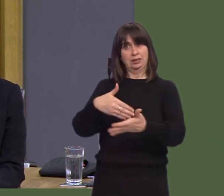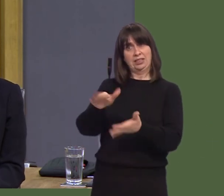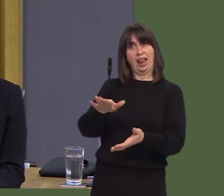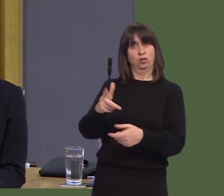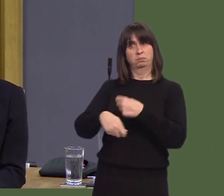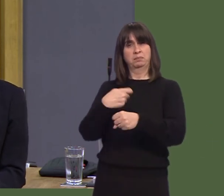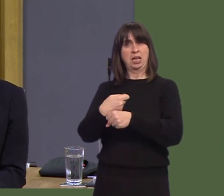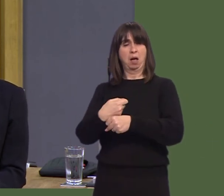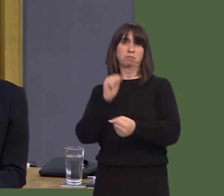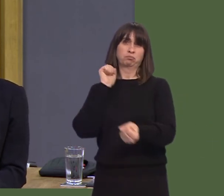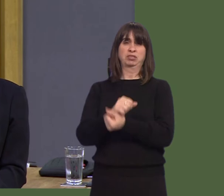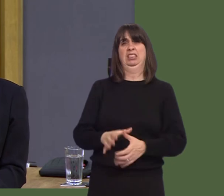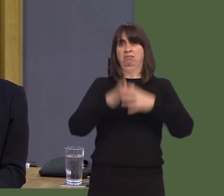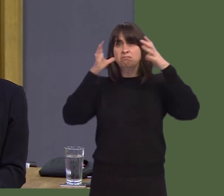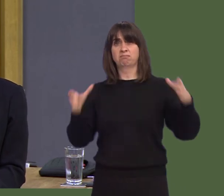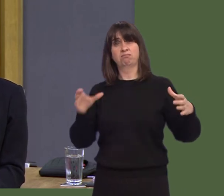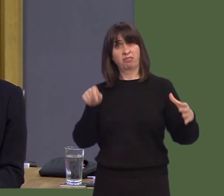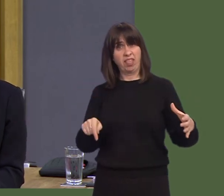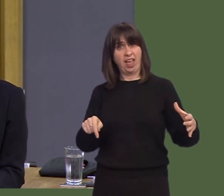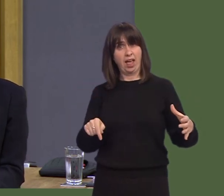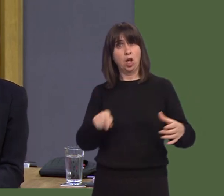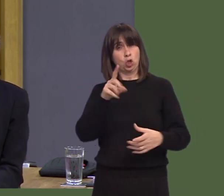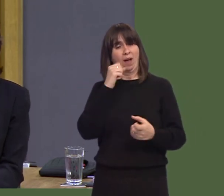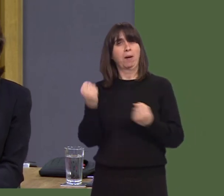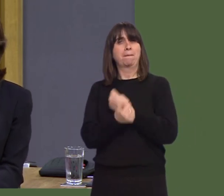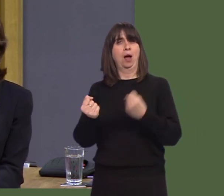million people, with those conditions I saw in Mbale.